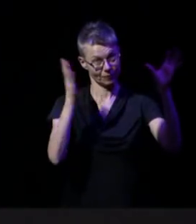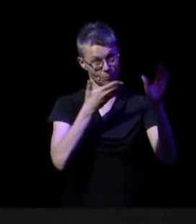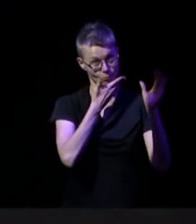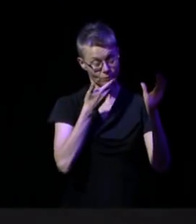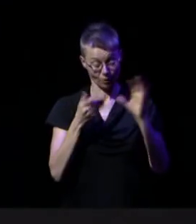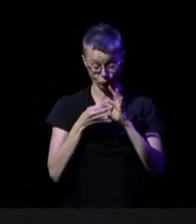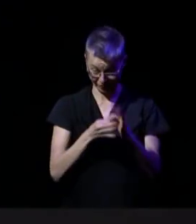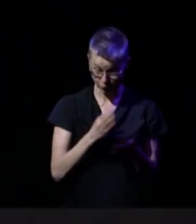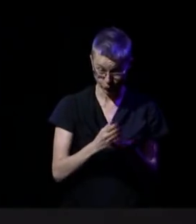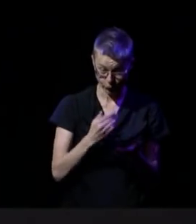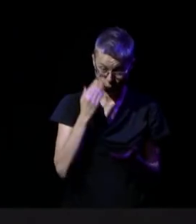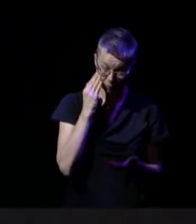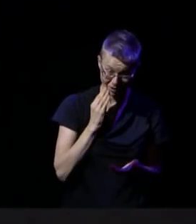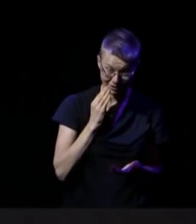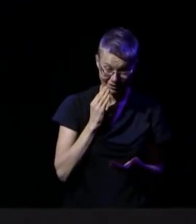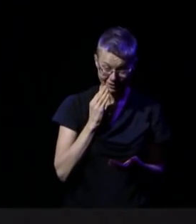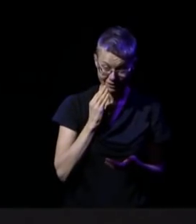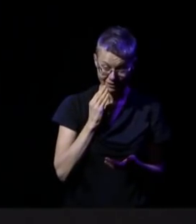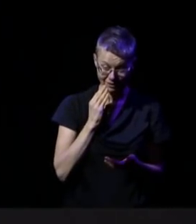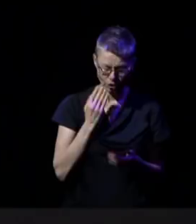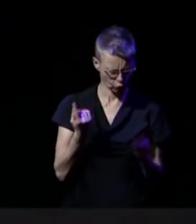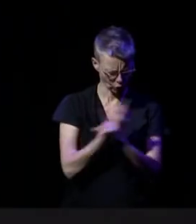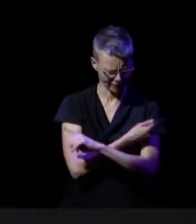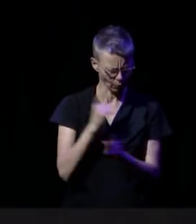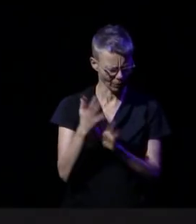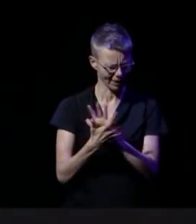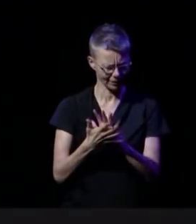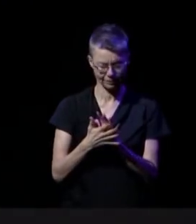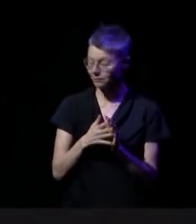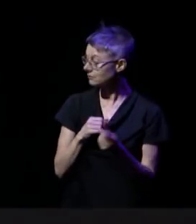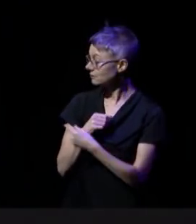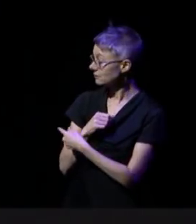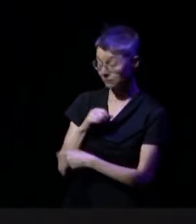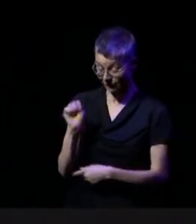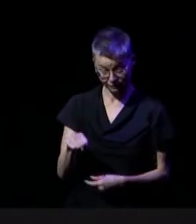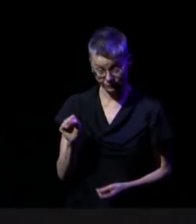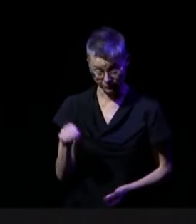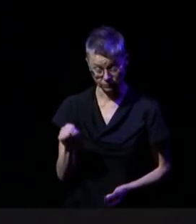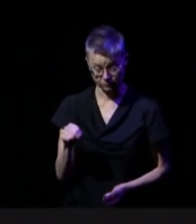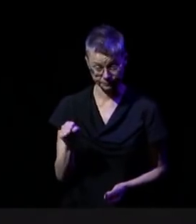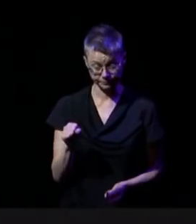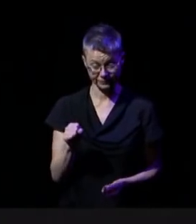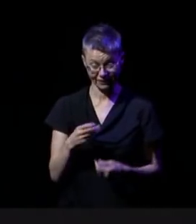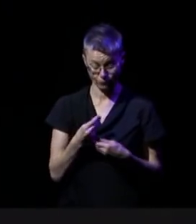to women particularly from the ground up. Yes, yes. And from the inside out.